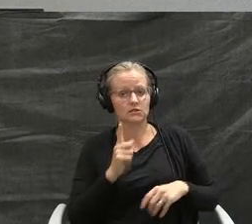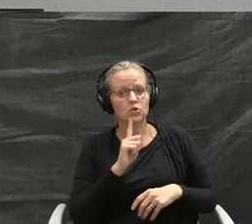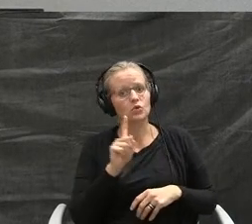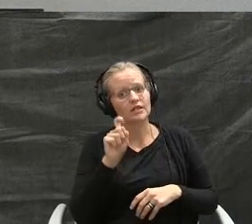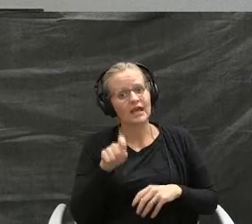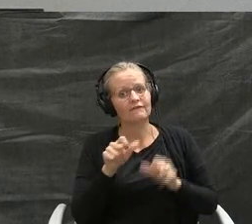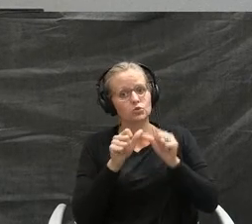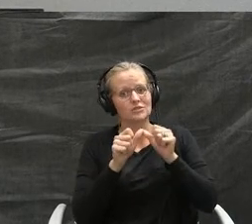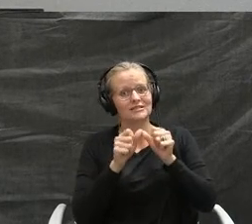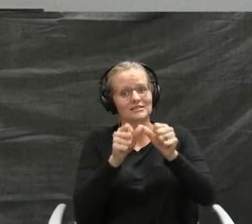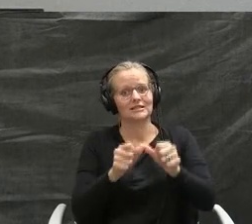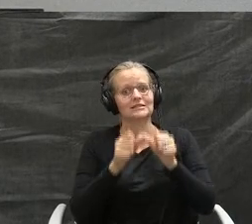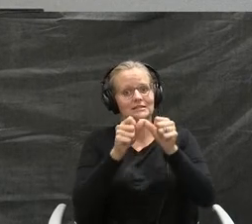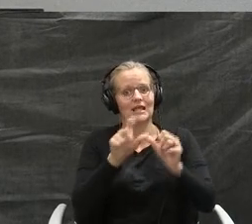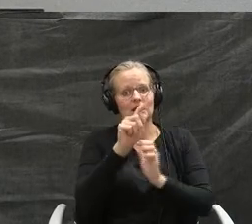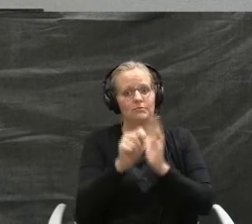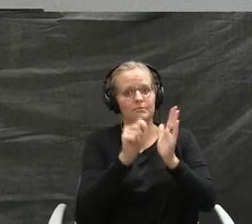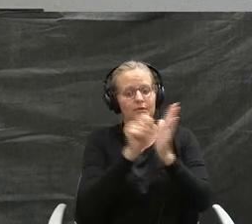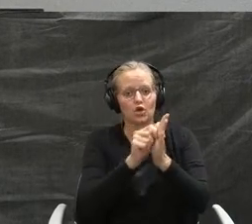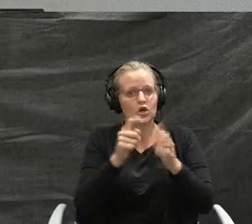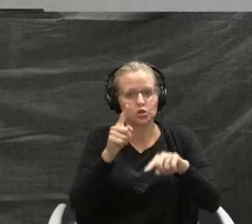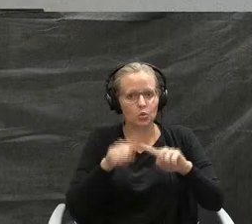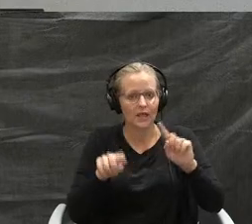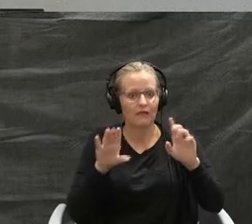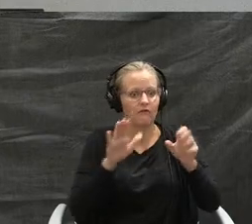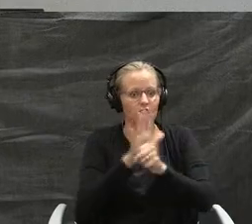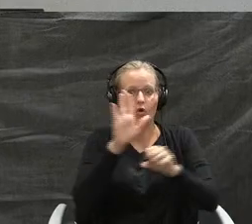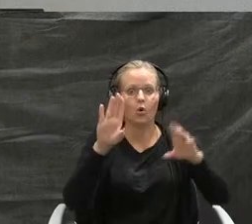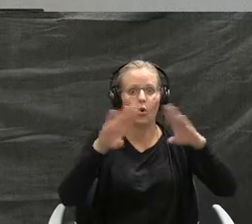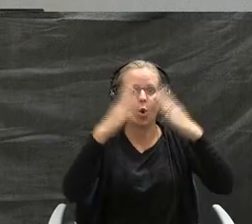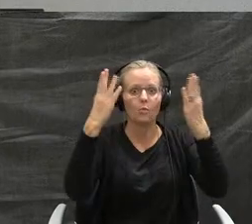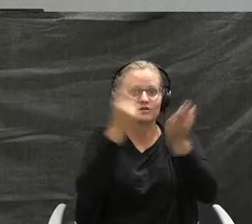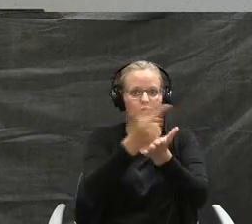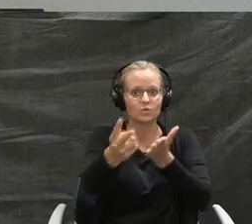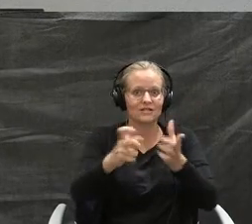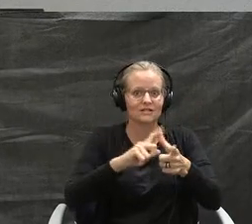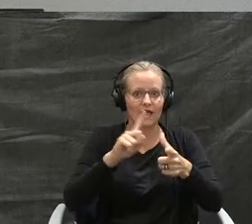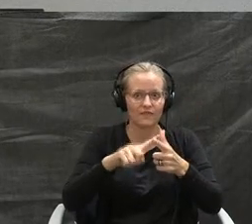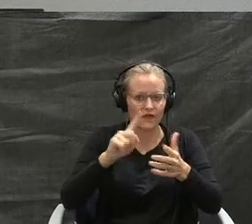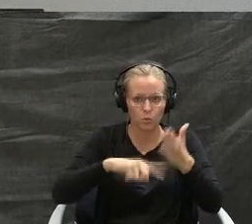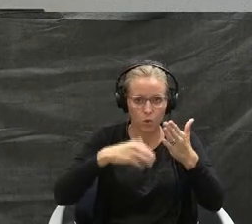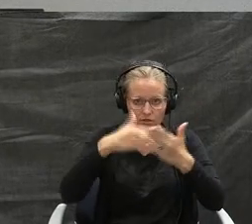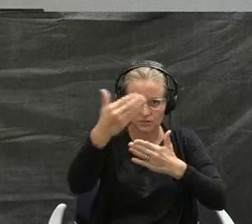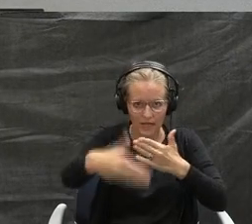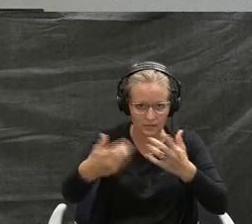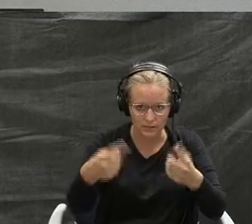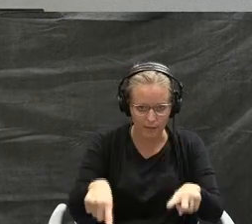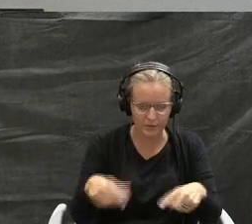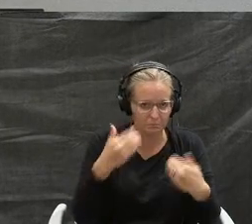can't just do a two week drop and then you know, because we don't know what's going to happen next. But you know they